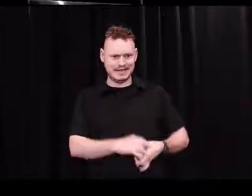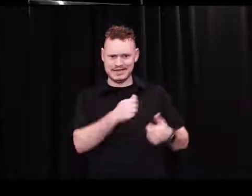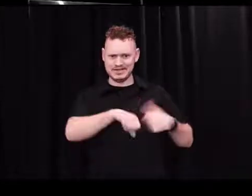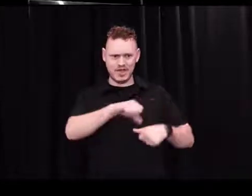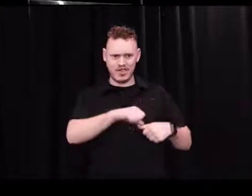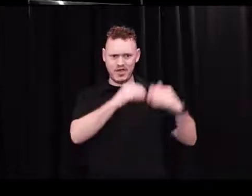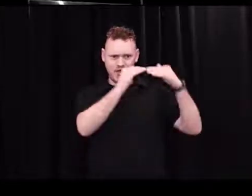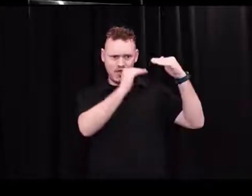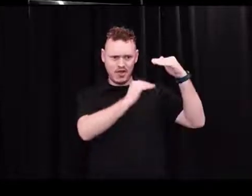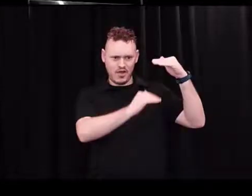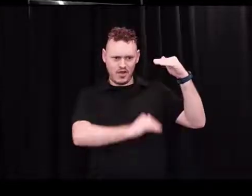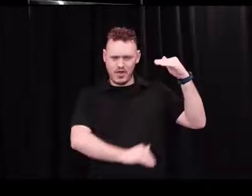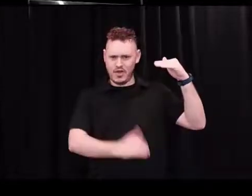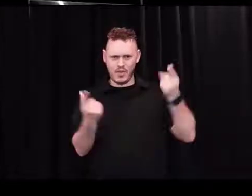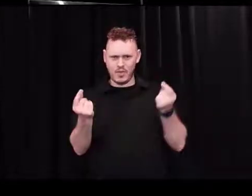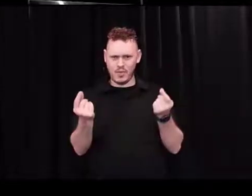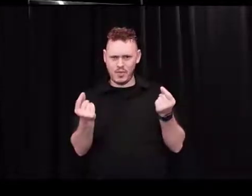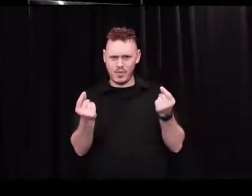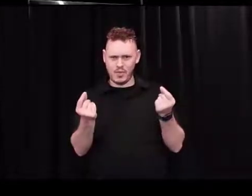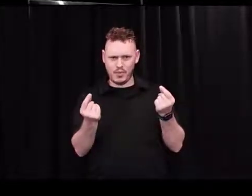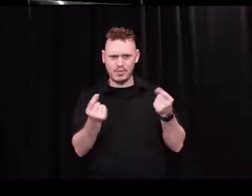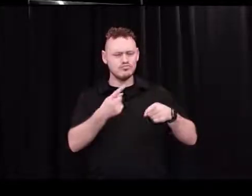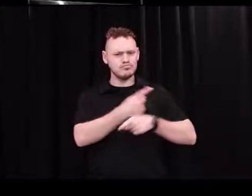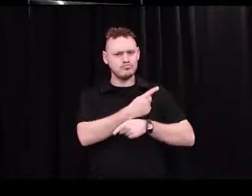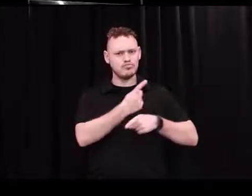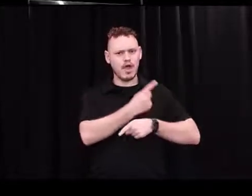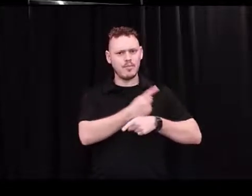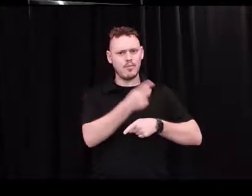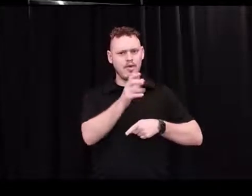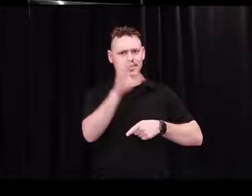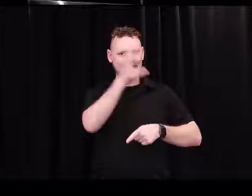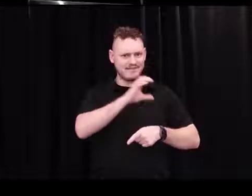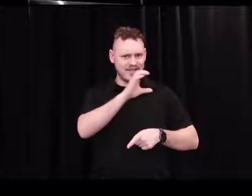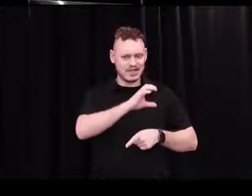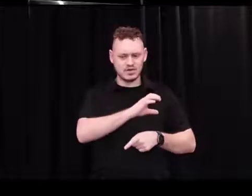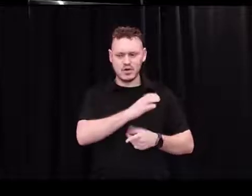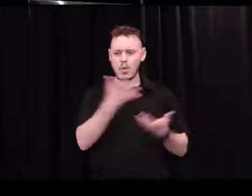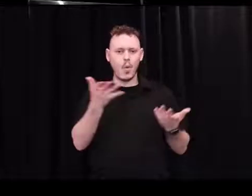what's that? It's your primary navigation. What is this thing and what does it do? You're answering